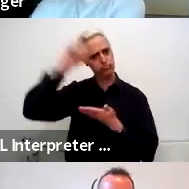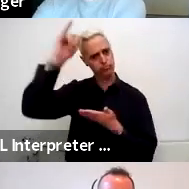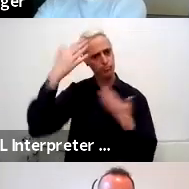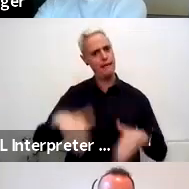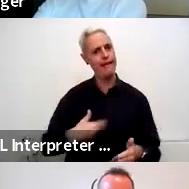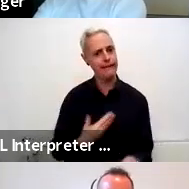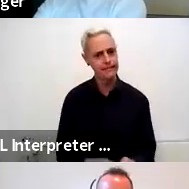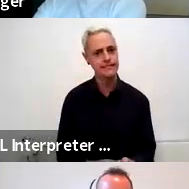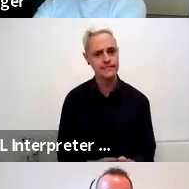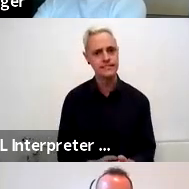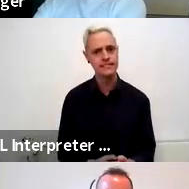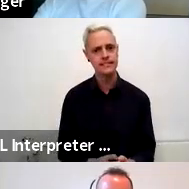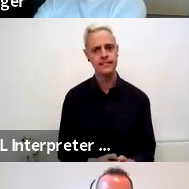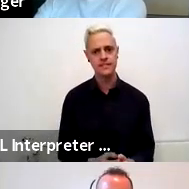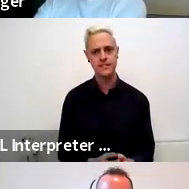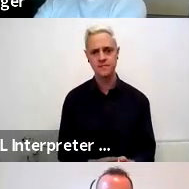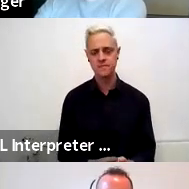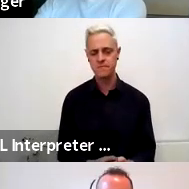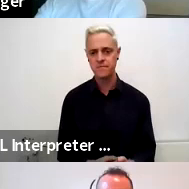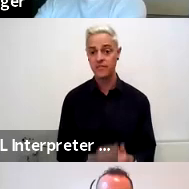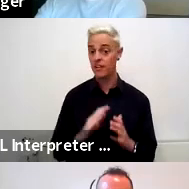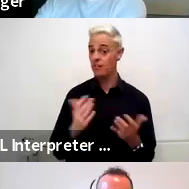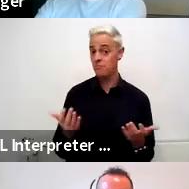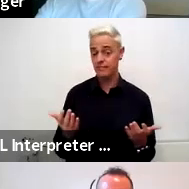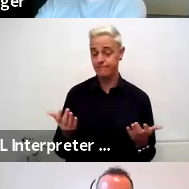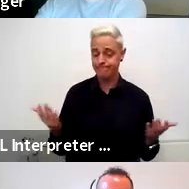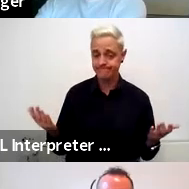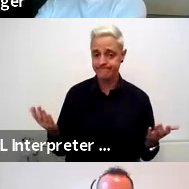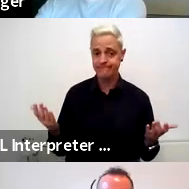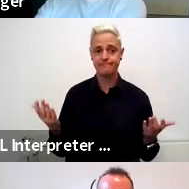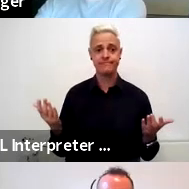afterwards. However, You've got a stroke.